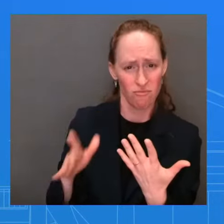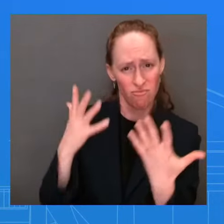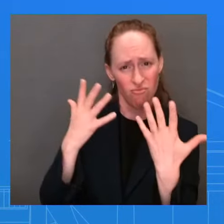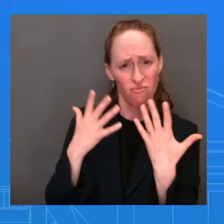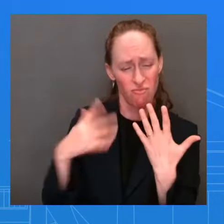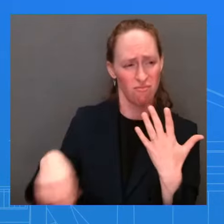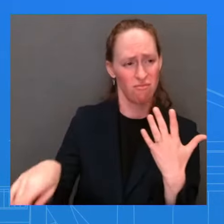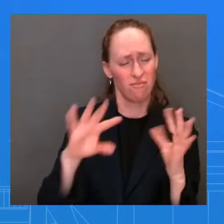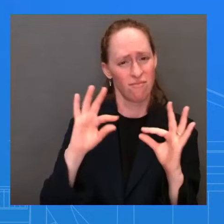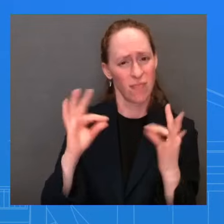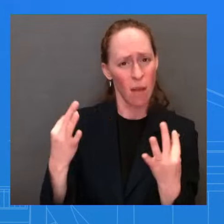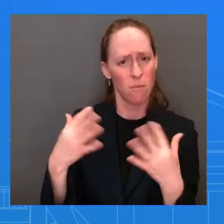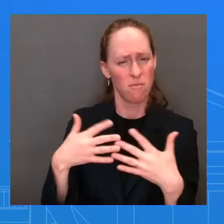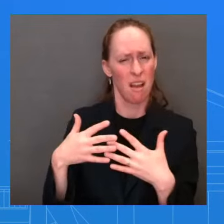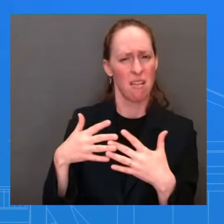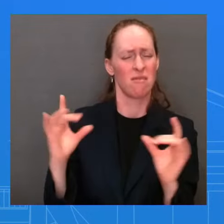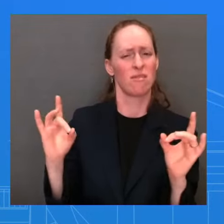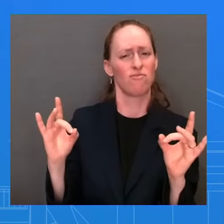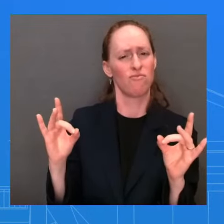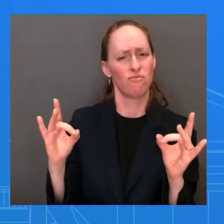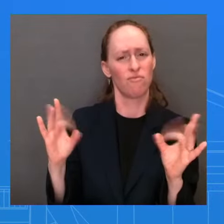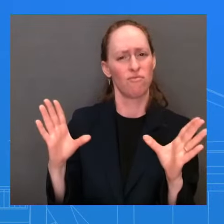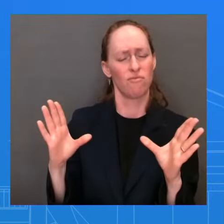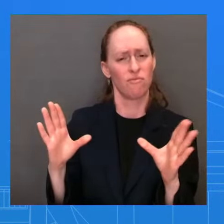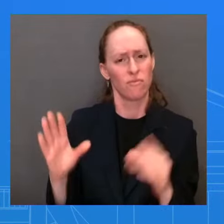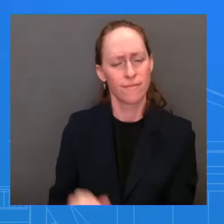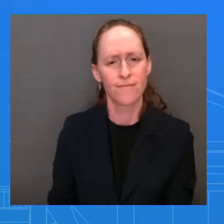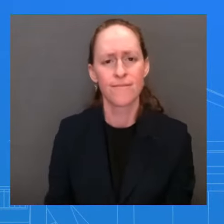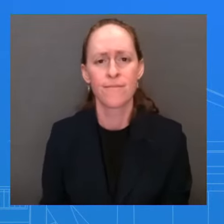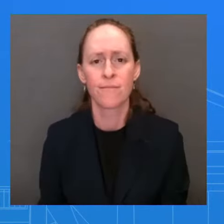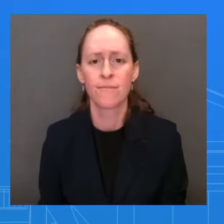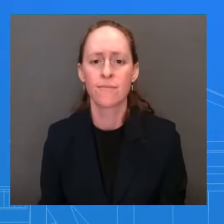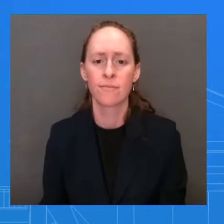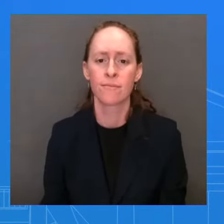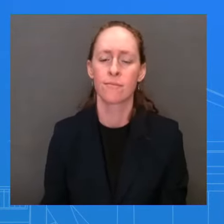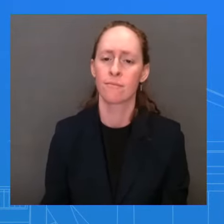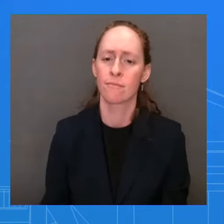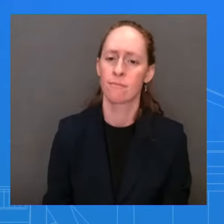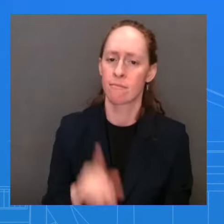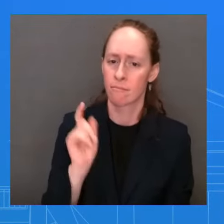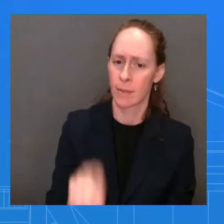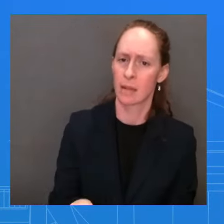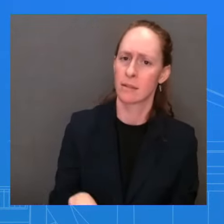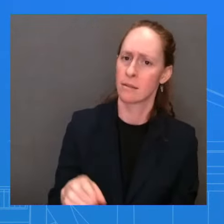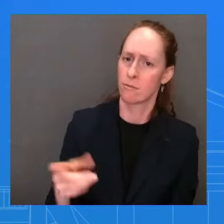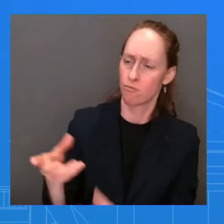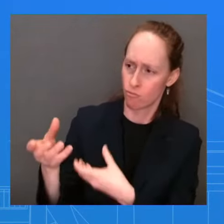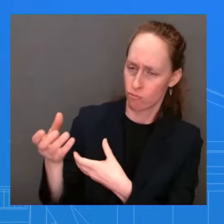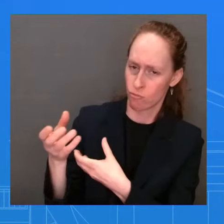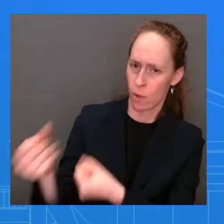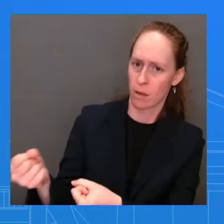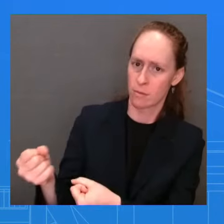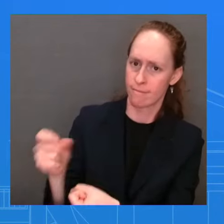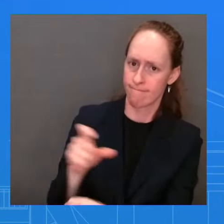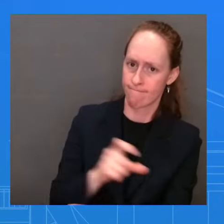between law enforcement and the communities they serve is ensuring that there's accountability when we see an officer violate the public trust.